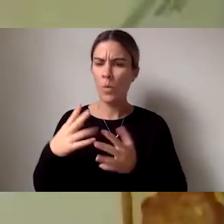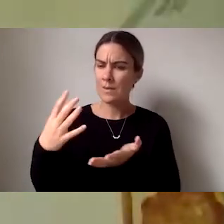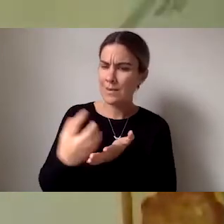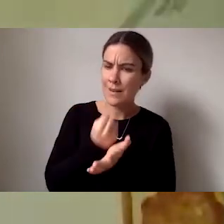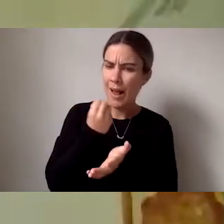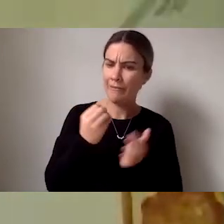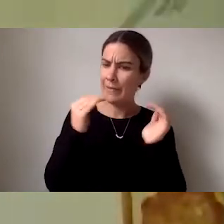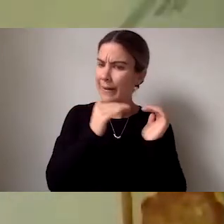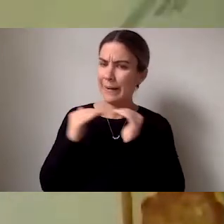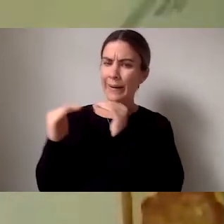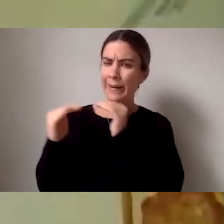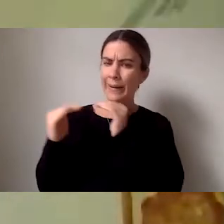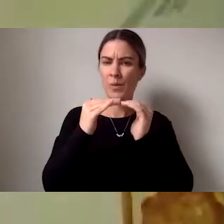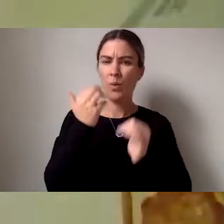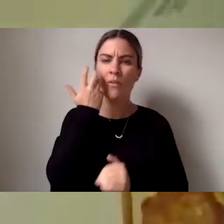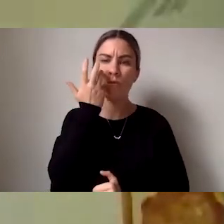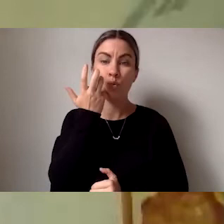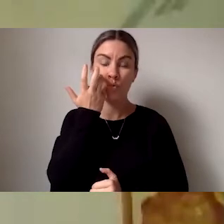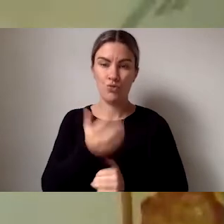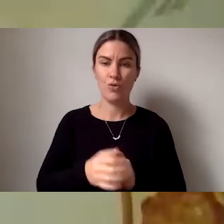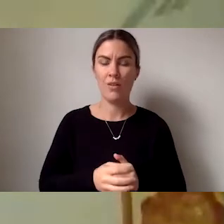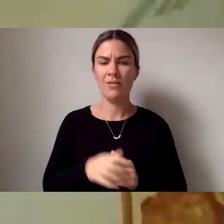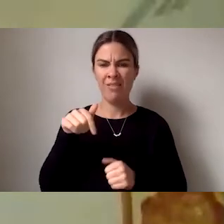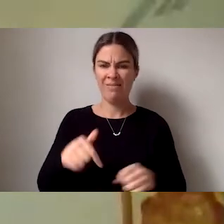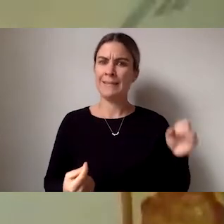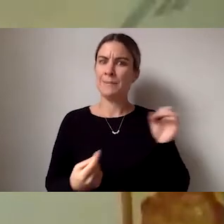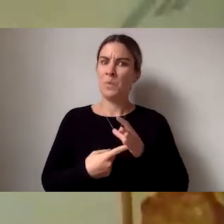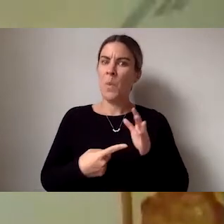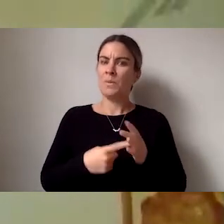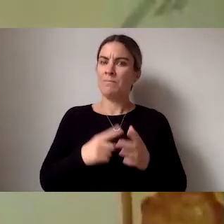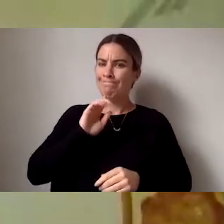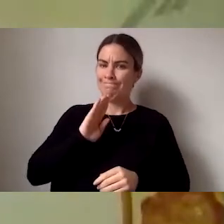This is such an important session to end with. I hope we can all take some of these provocations and